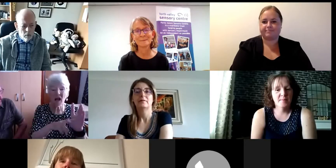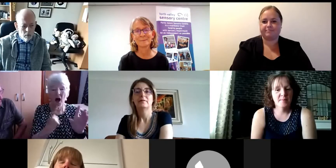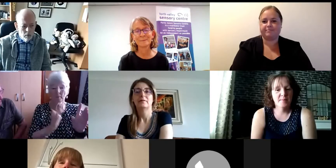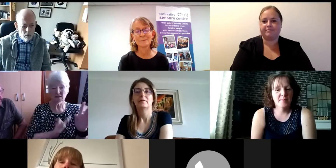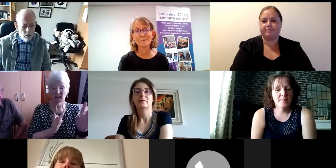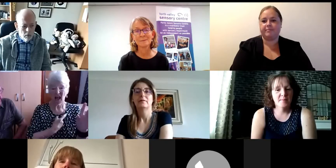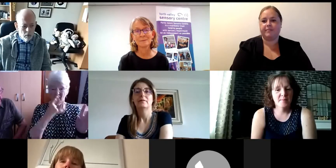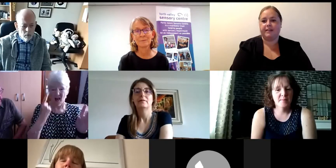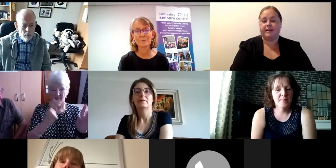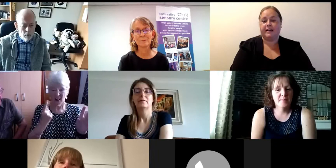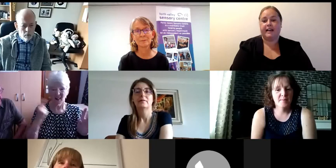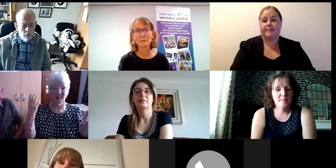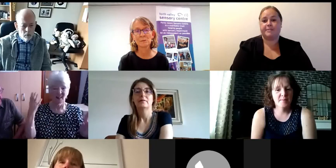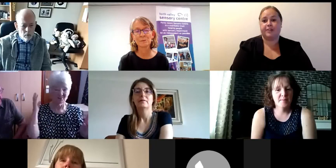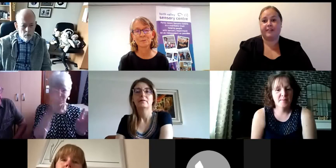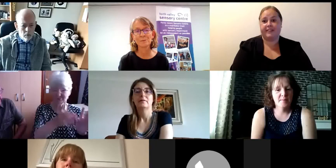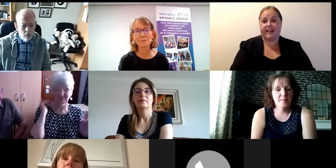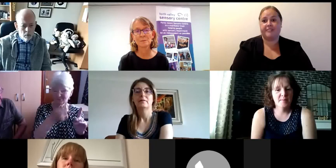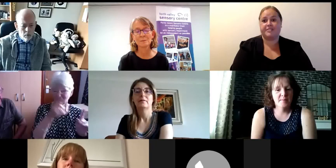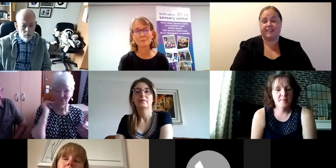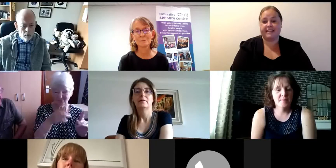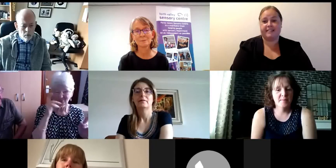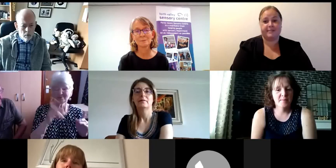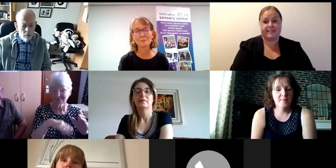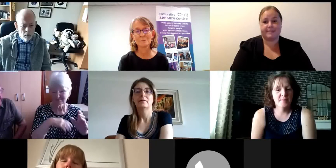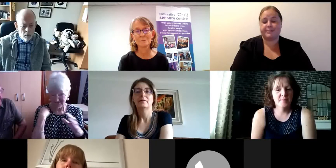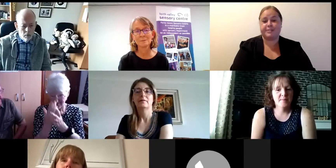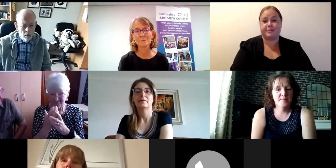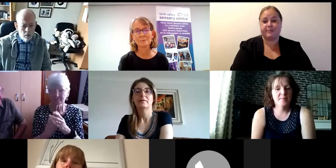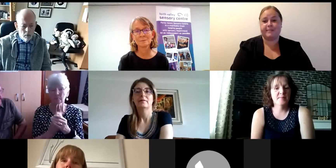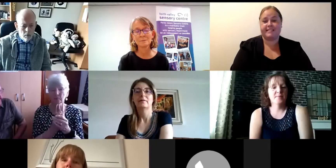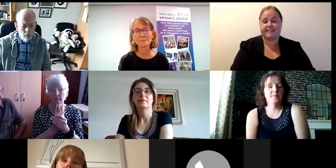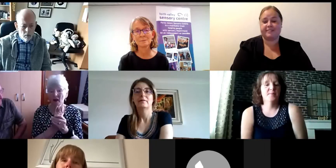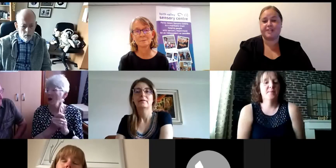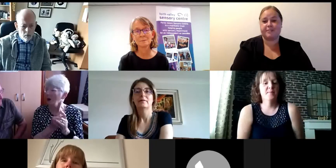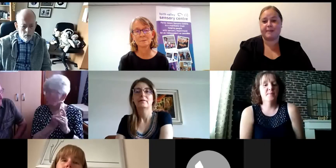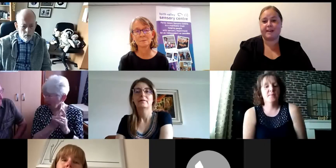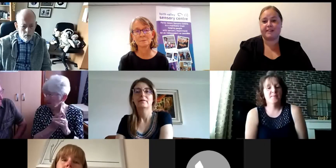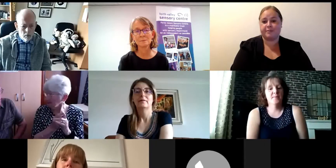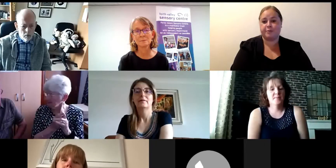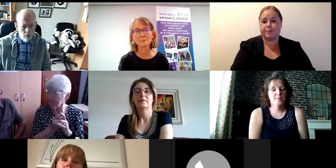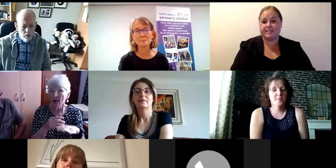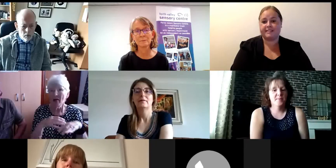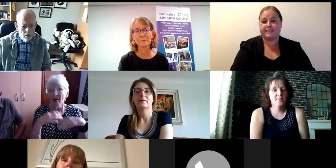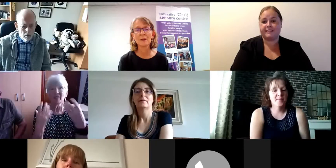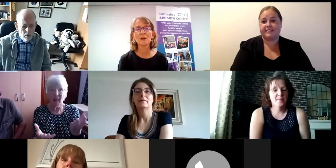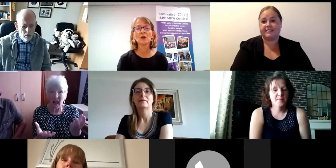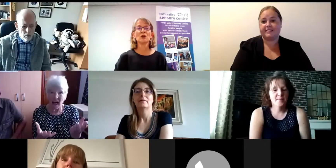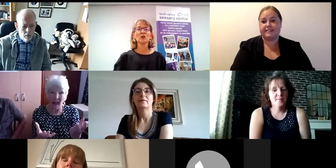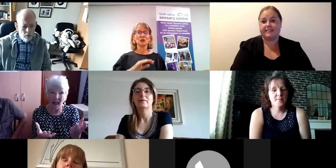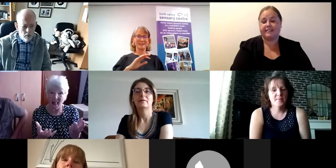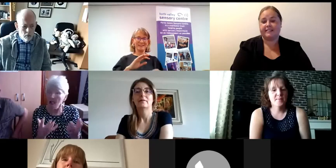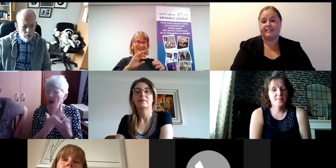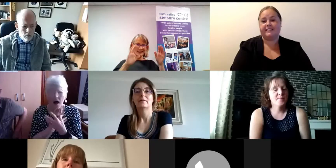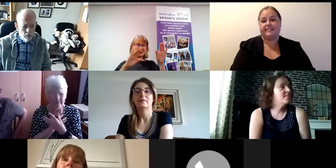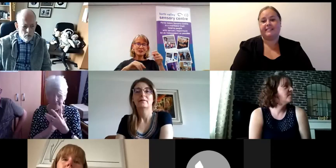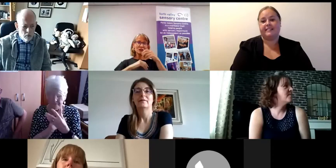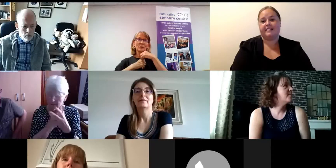I'd stay at night and after a year I was able to do it myself. Travel back and forwards